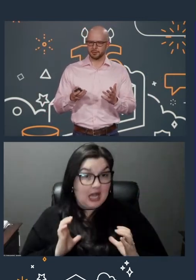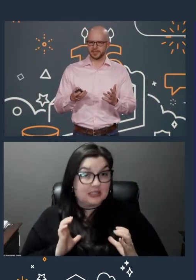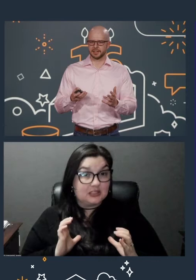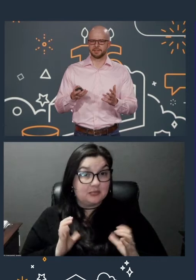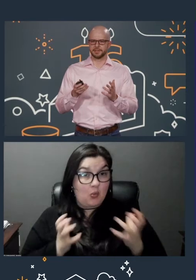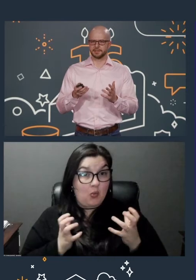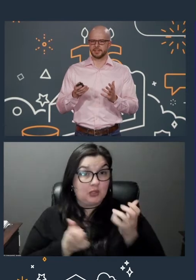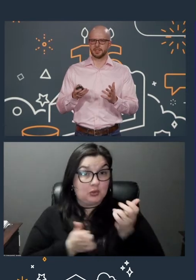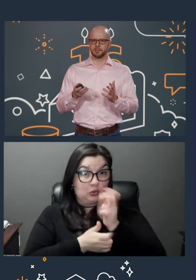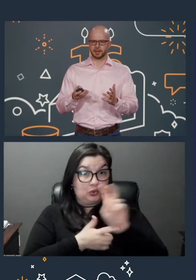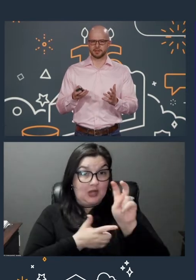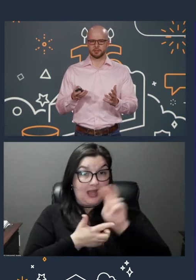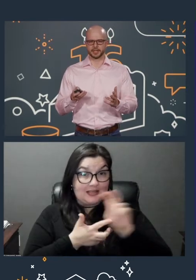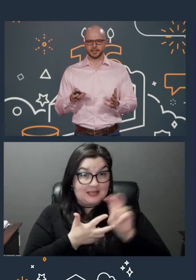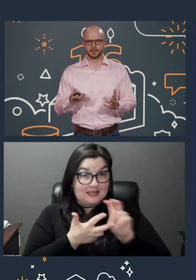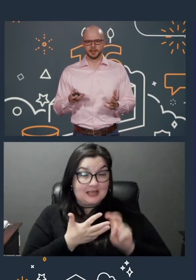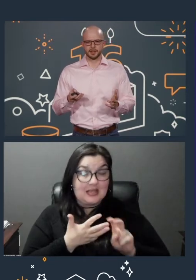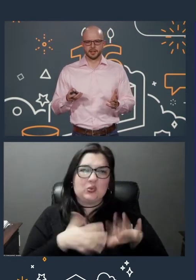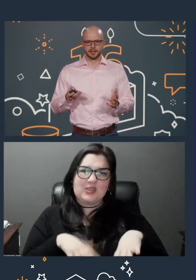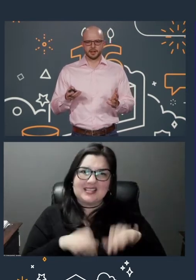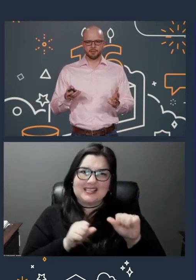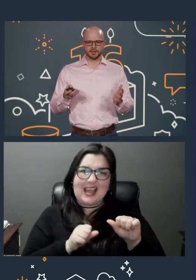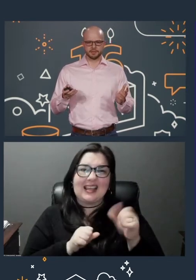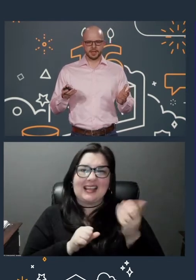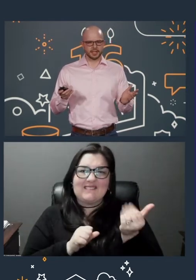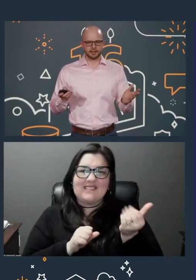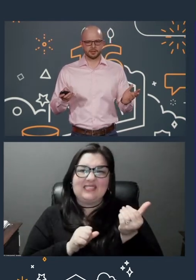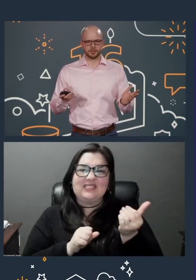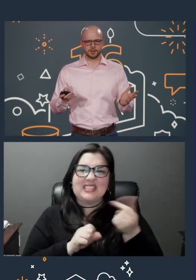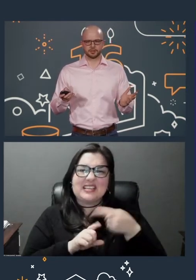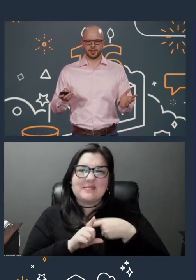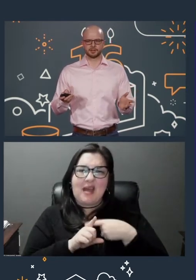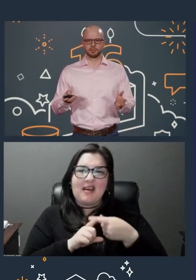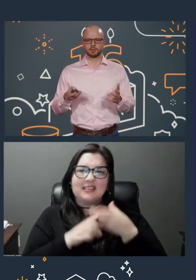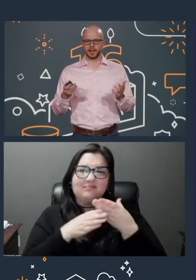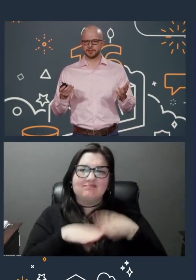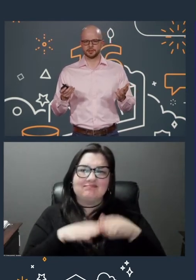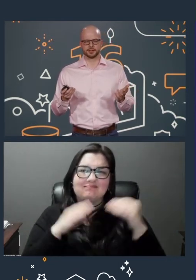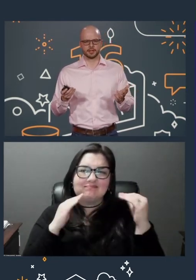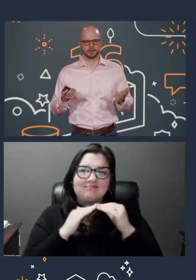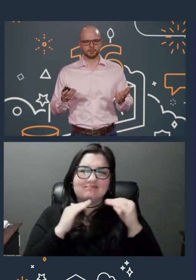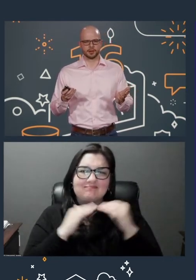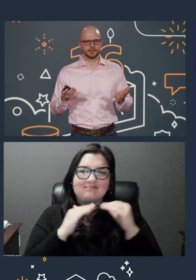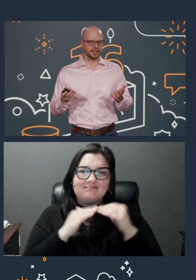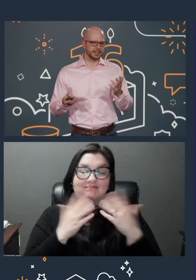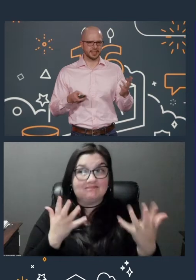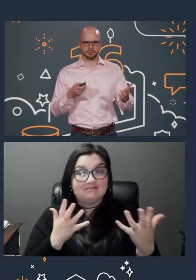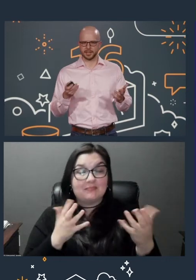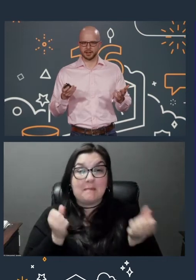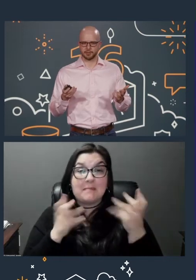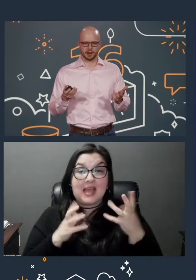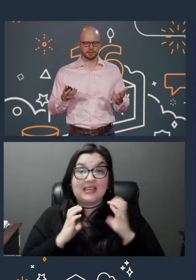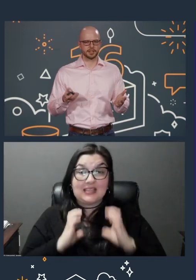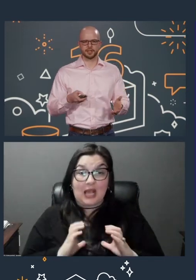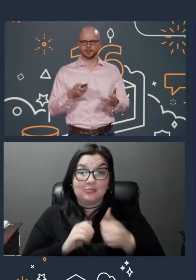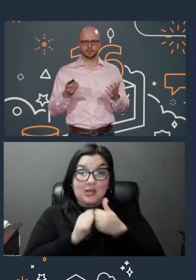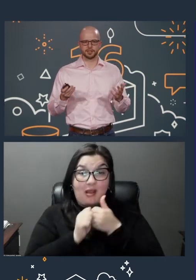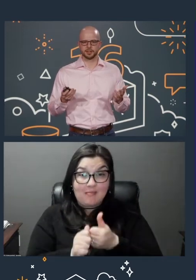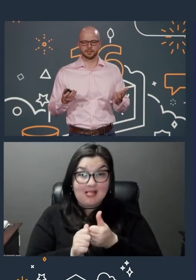it would take 15 months to break even. On this, many customers also have compliance use cases, where they need to keep data around for years and years,